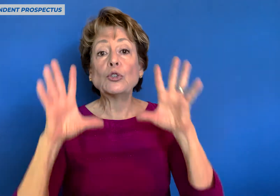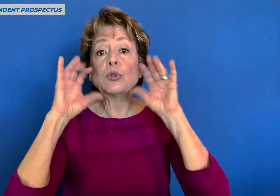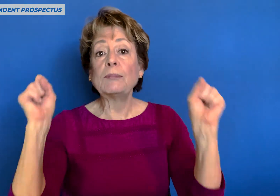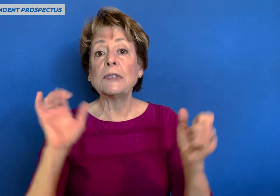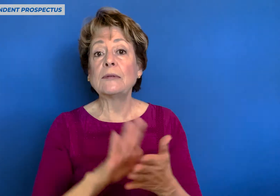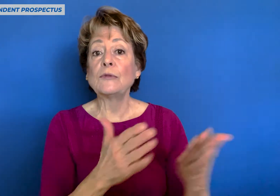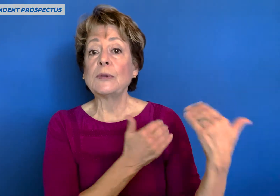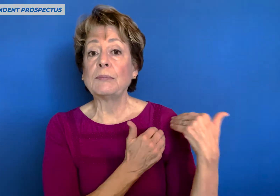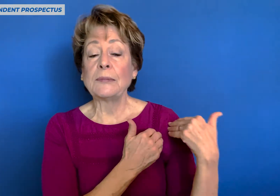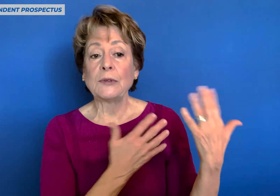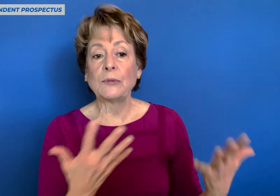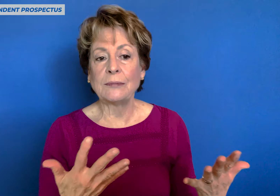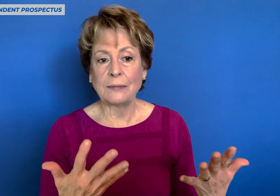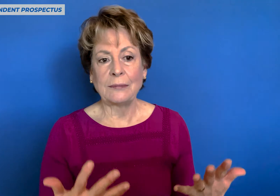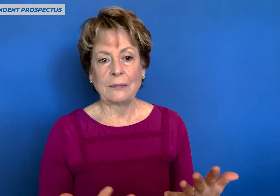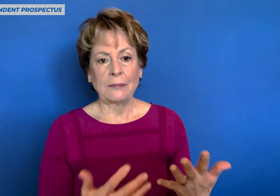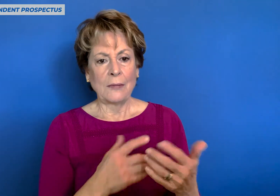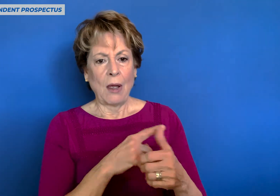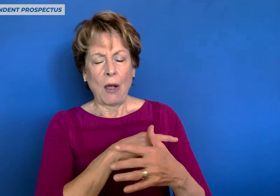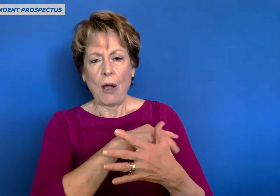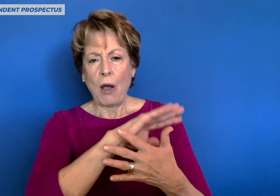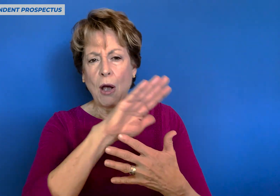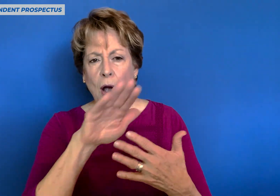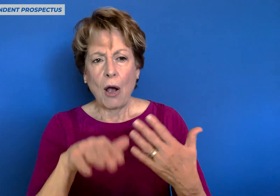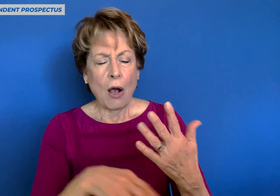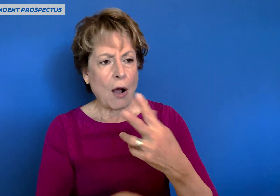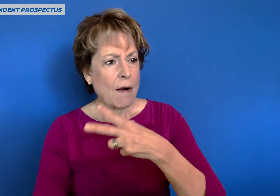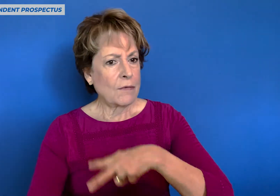The superintendent’s responsibilities include